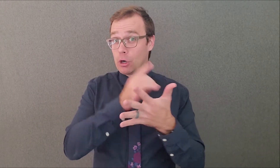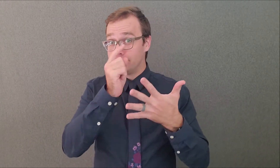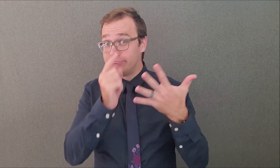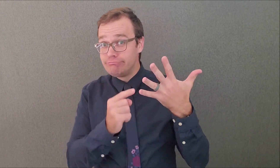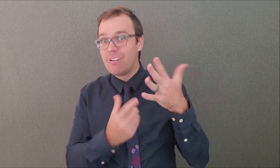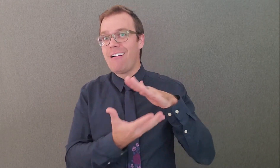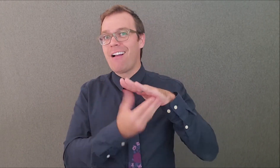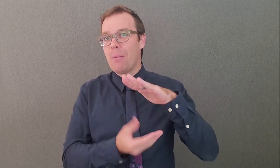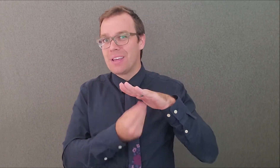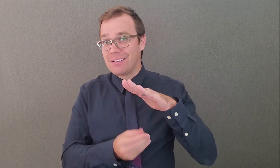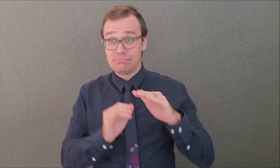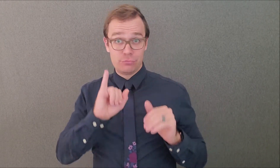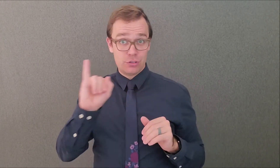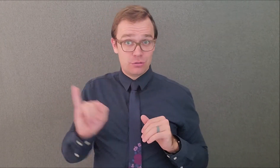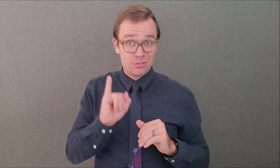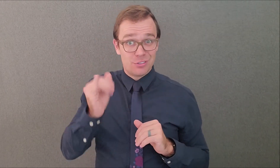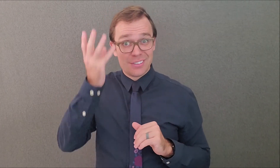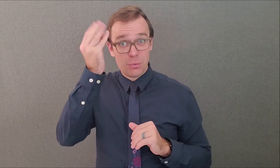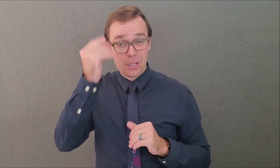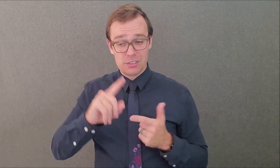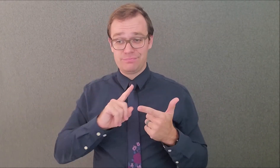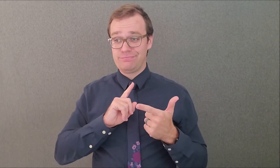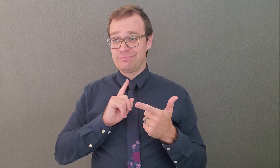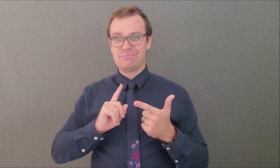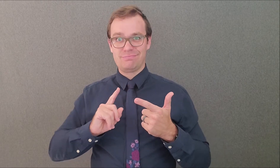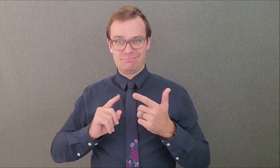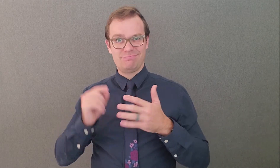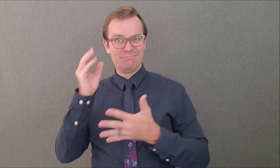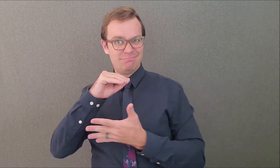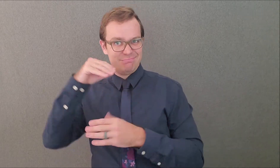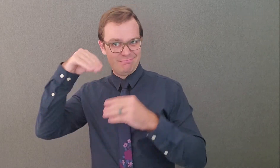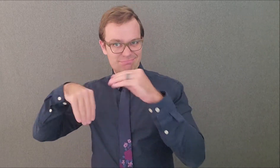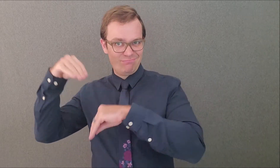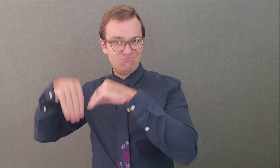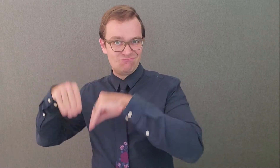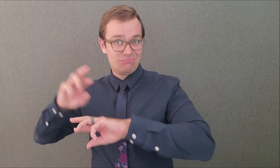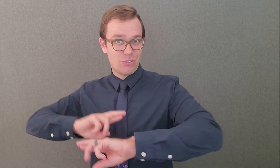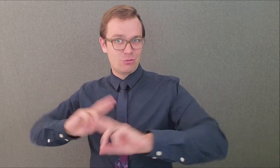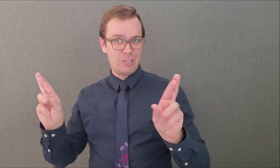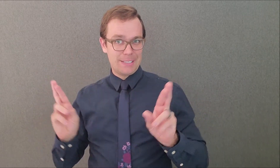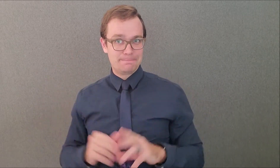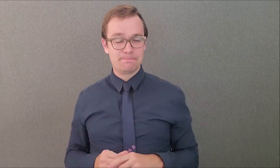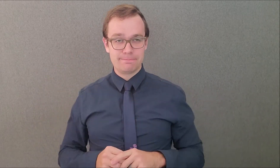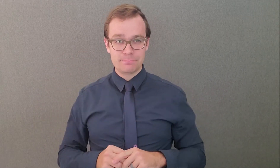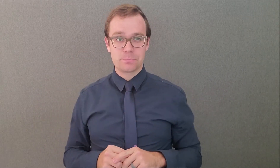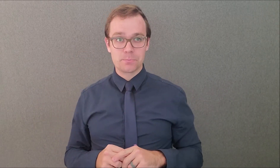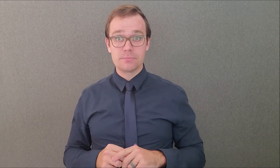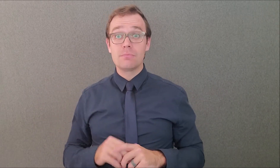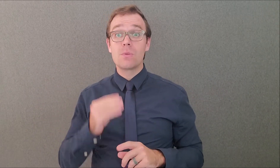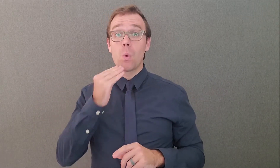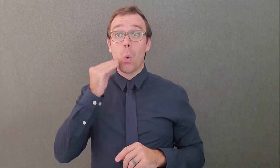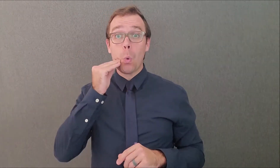such as insurance information, ready to go. Prepare your home.